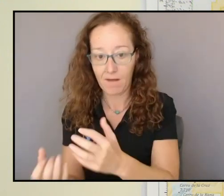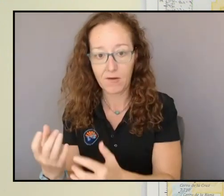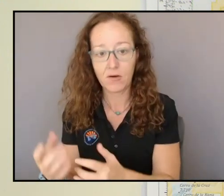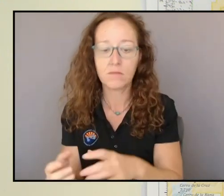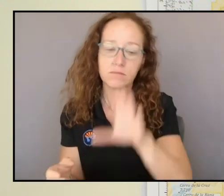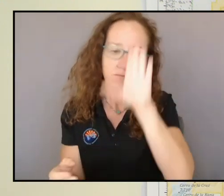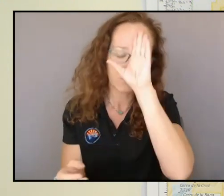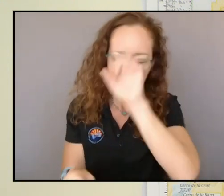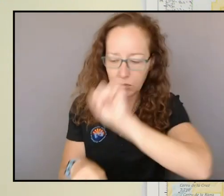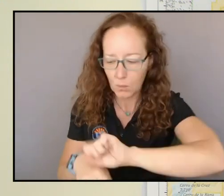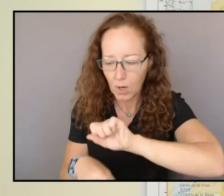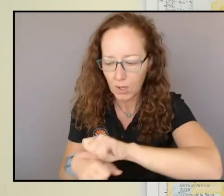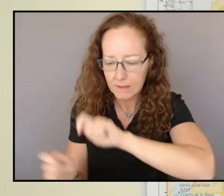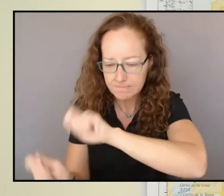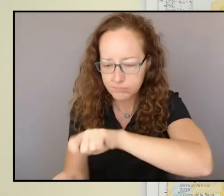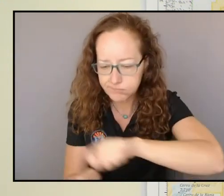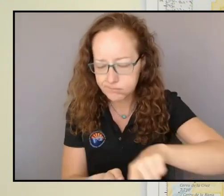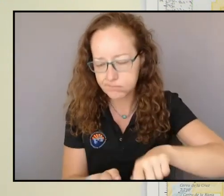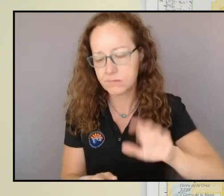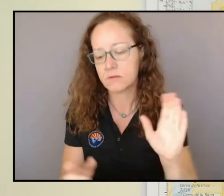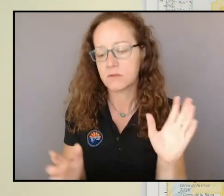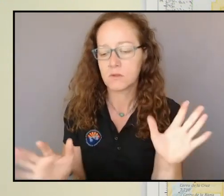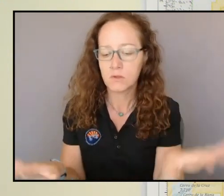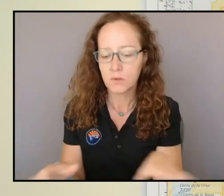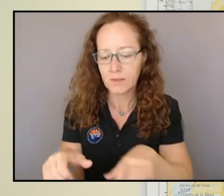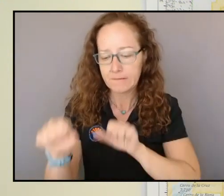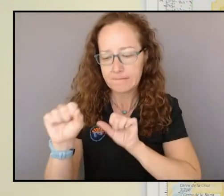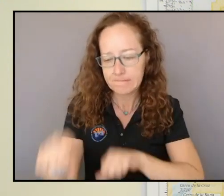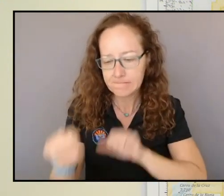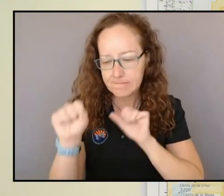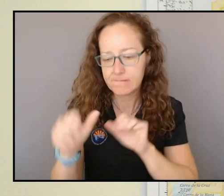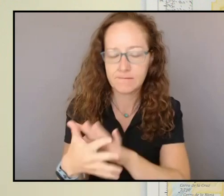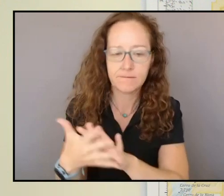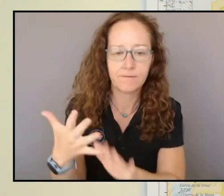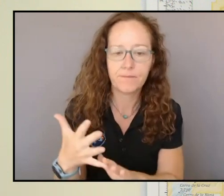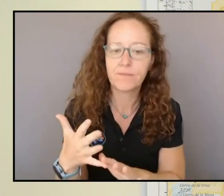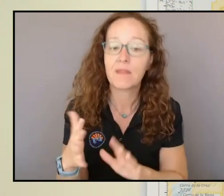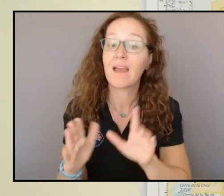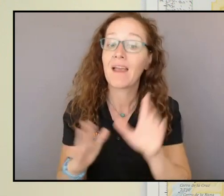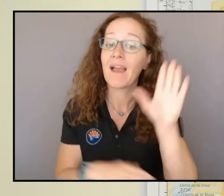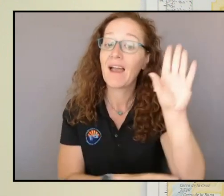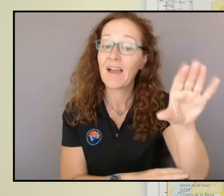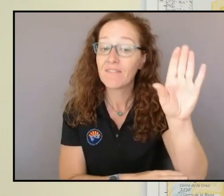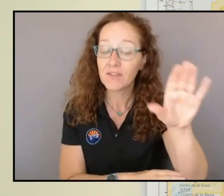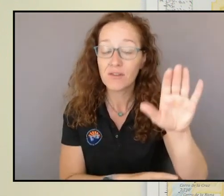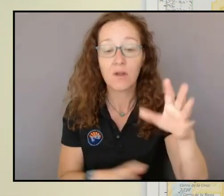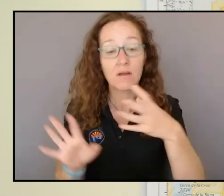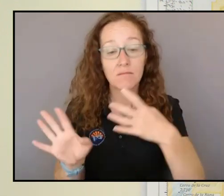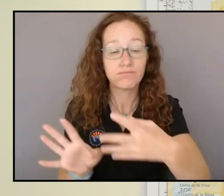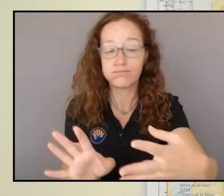these winds pick up later on, we're probably not going to be able to put anybody in this area just because there's